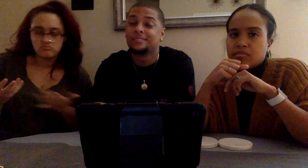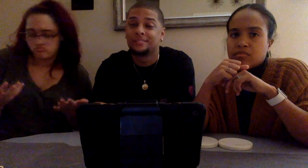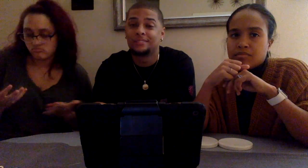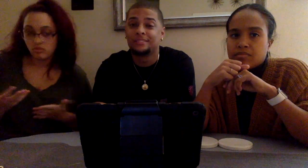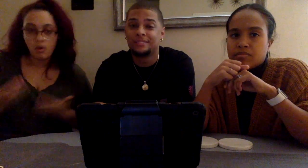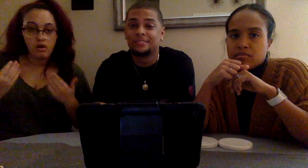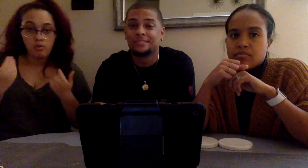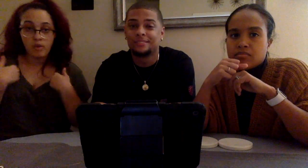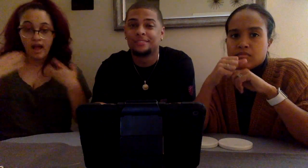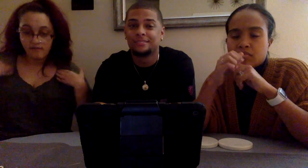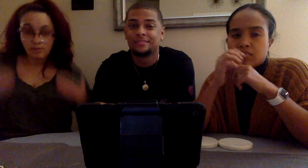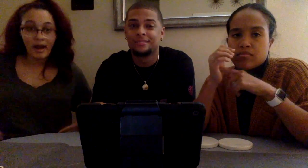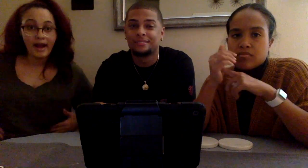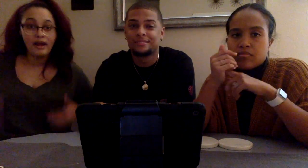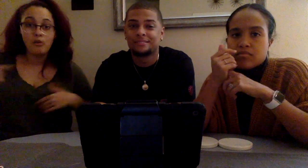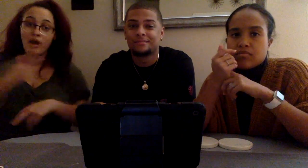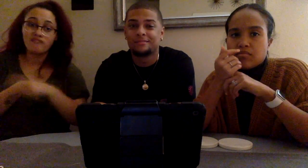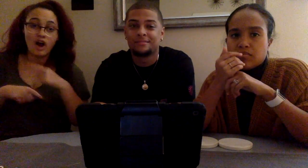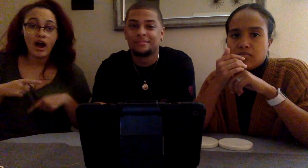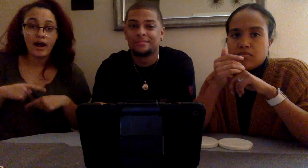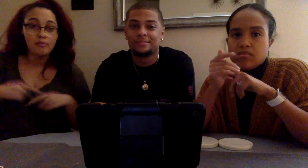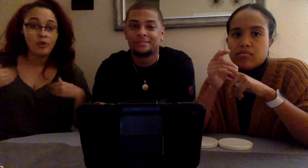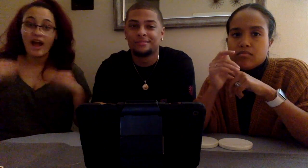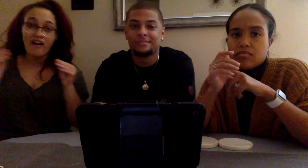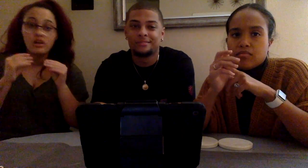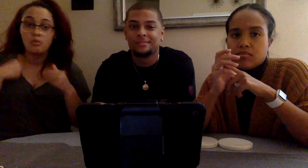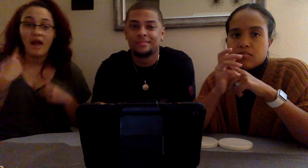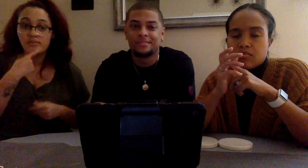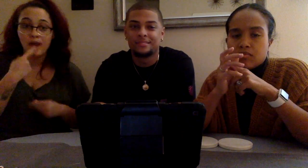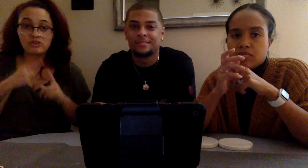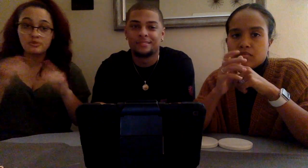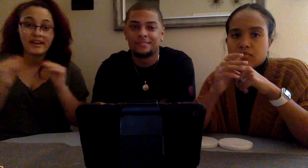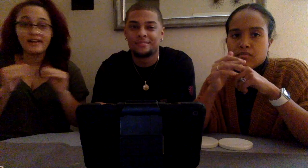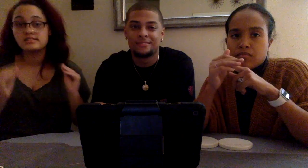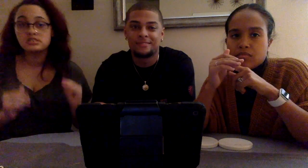I mean we are cool. We have our bodies, arms, and have mouths to kiss.